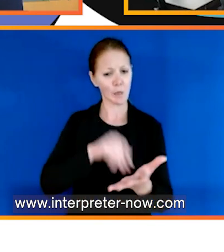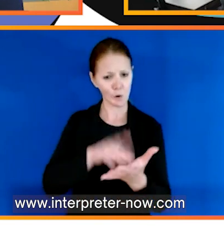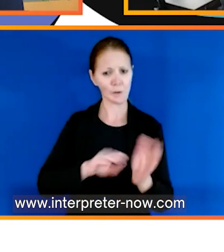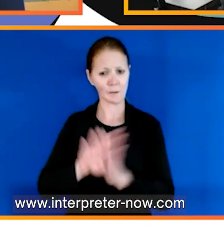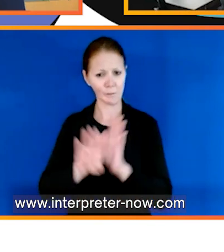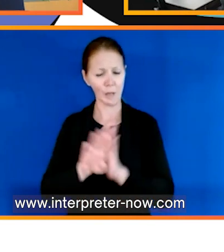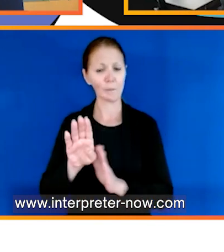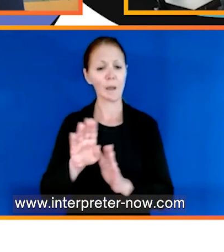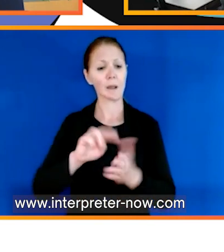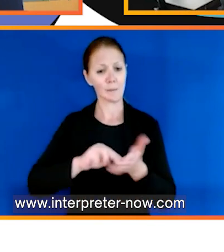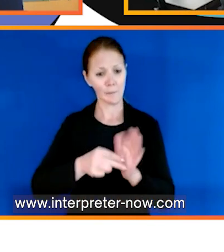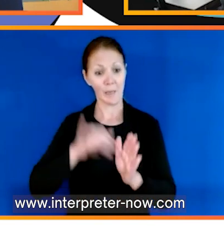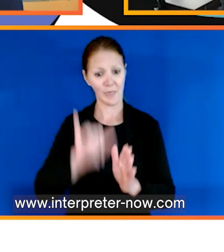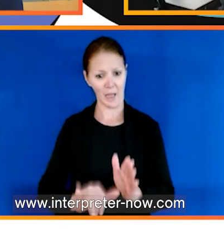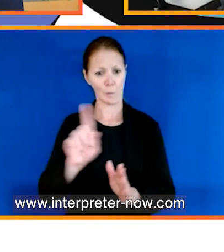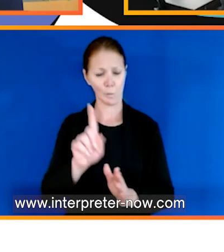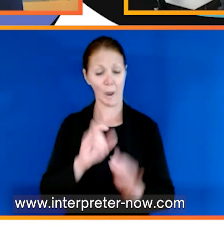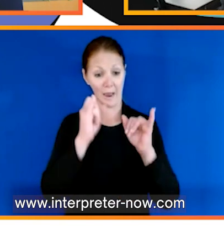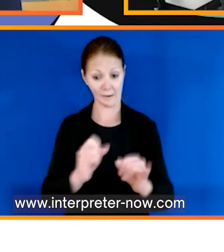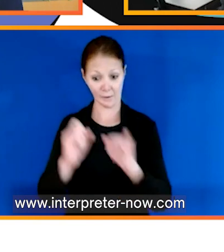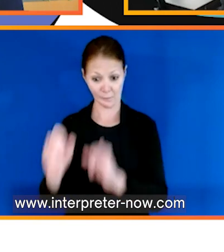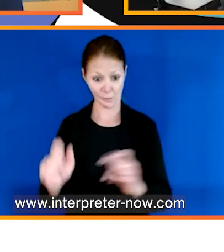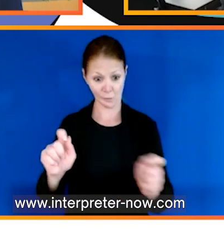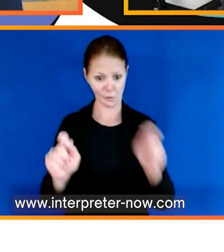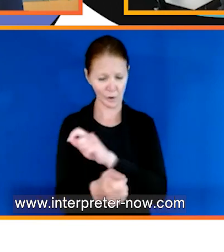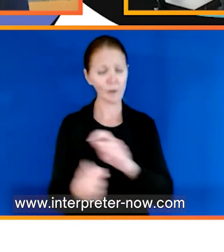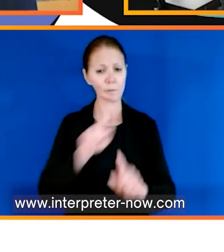That's where the individual behavior change really happens.